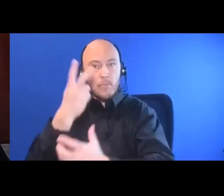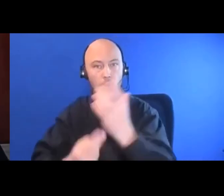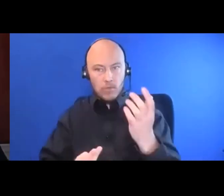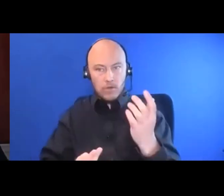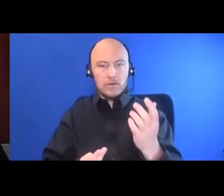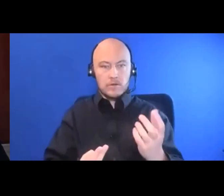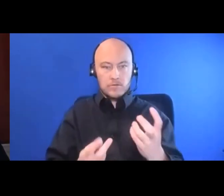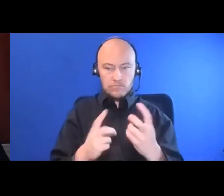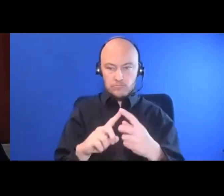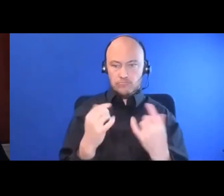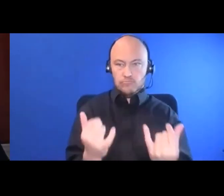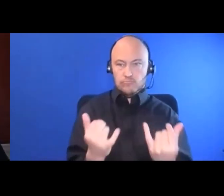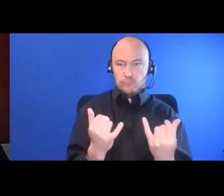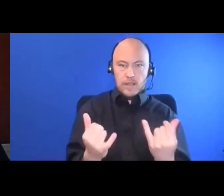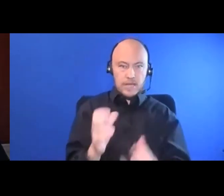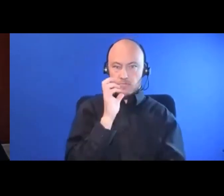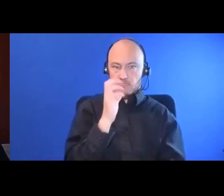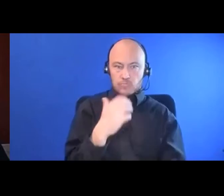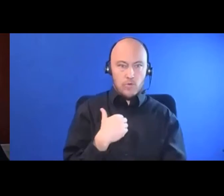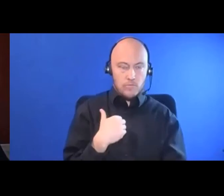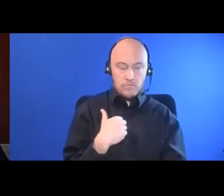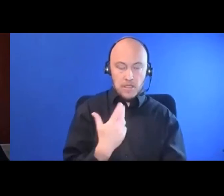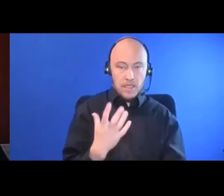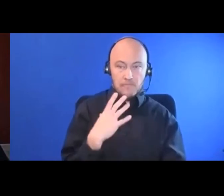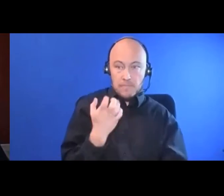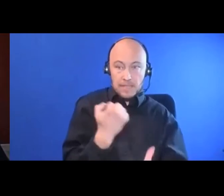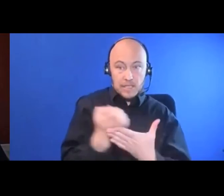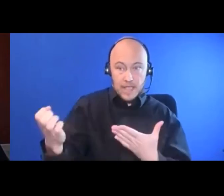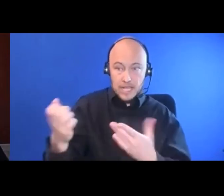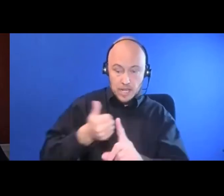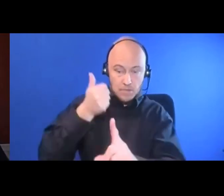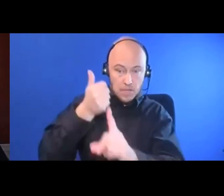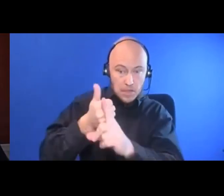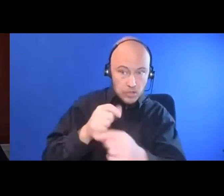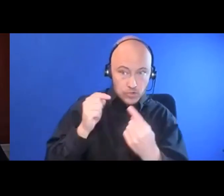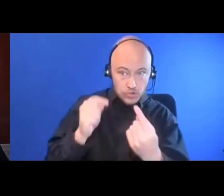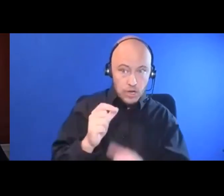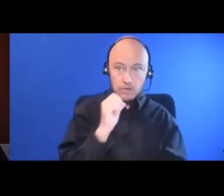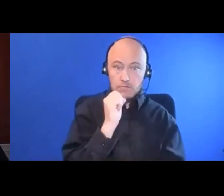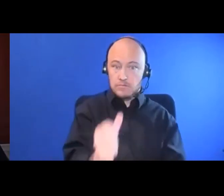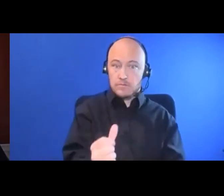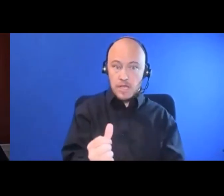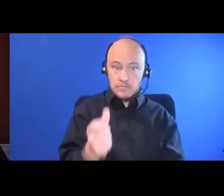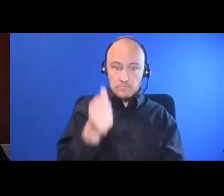Currently, I don't have an economic hardship, but I can tell you that at age 23,